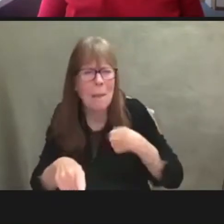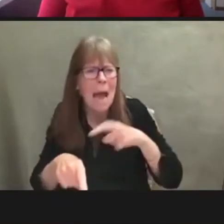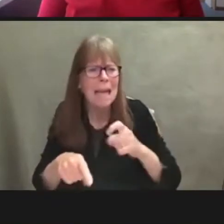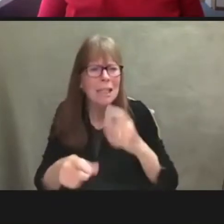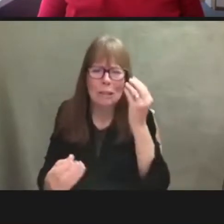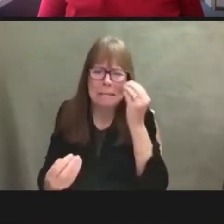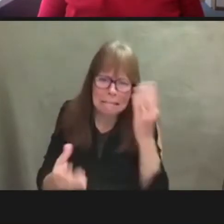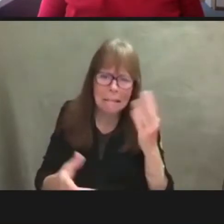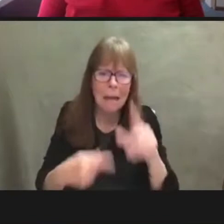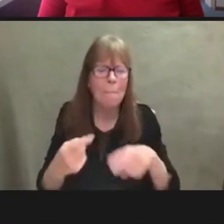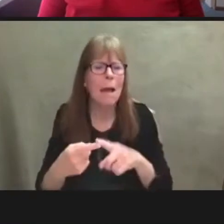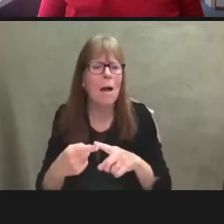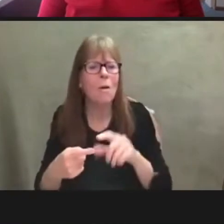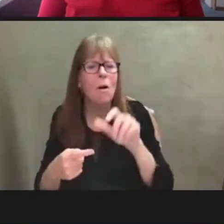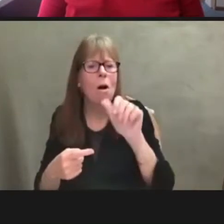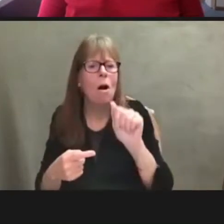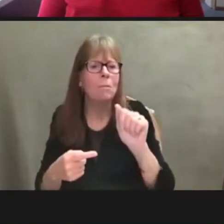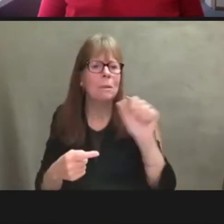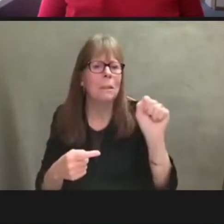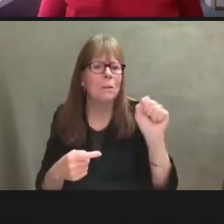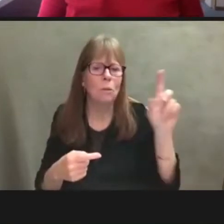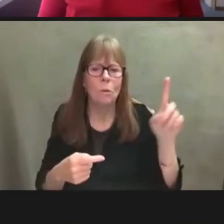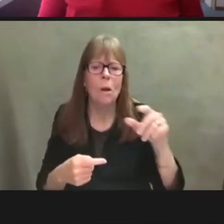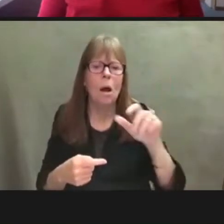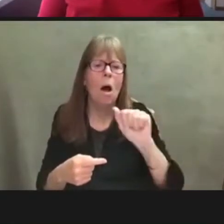autism spectrum or their bipolar disorder or what have you.